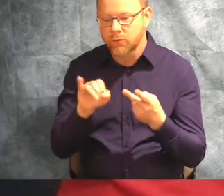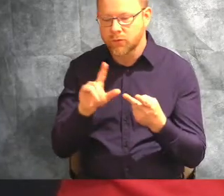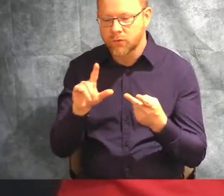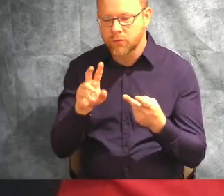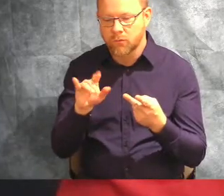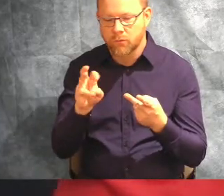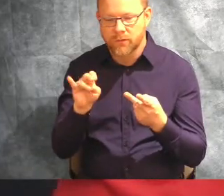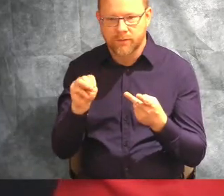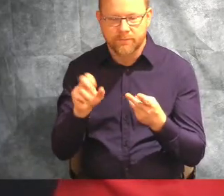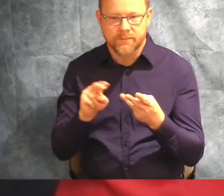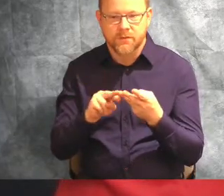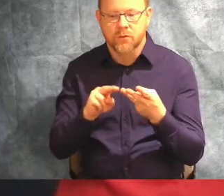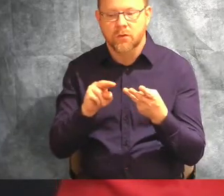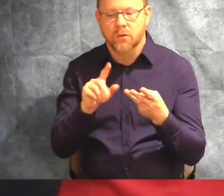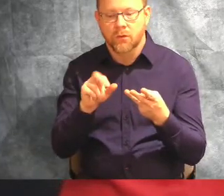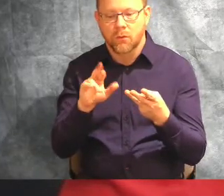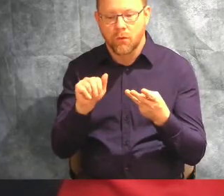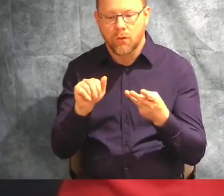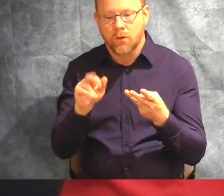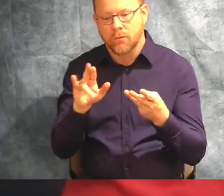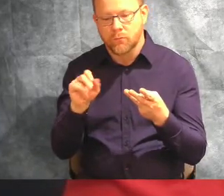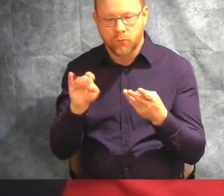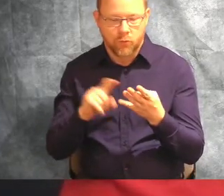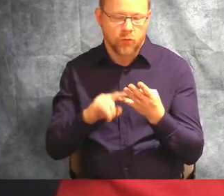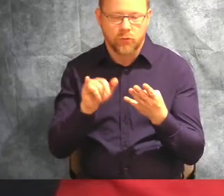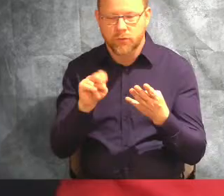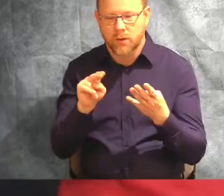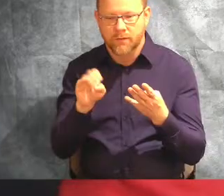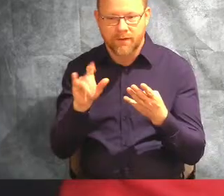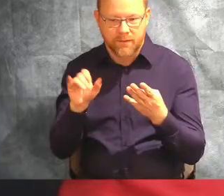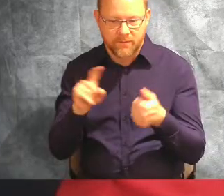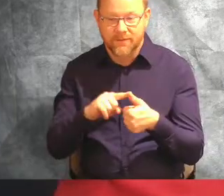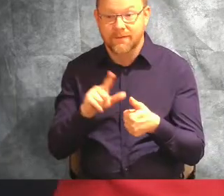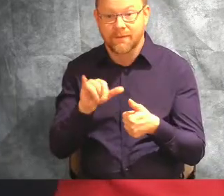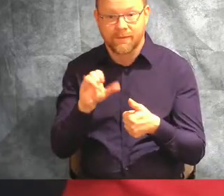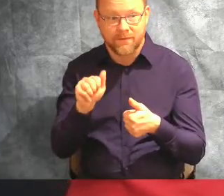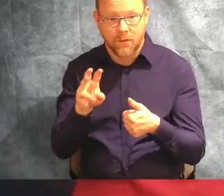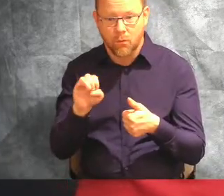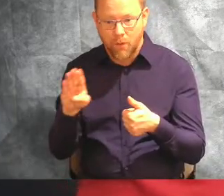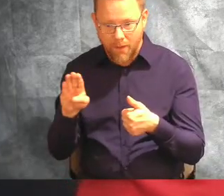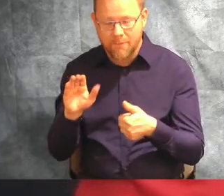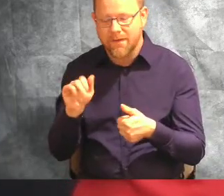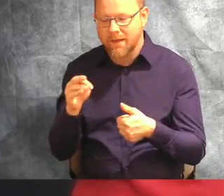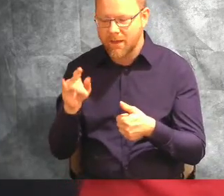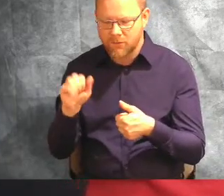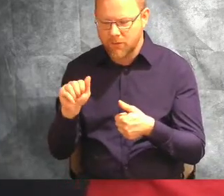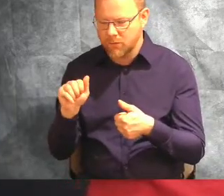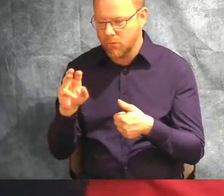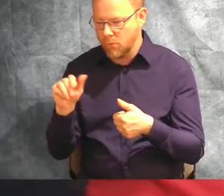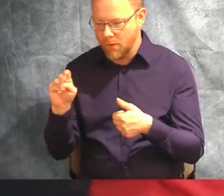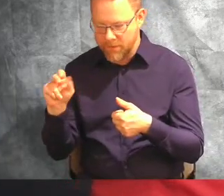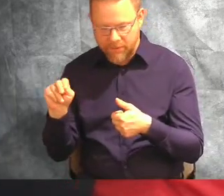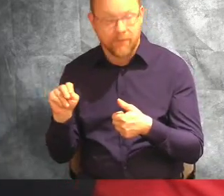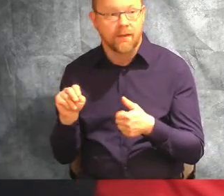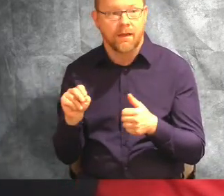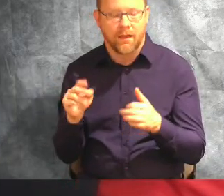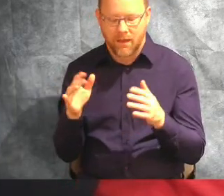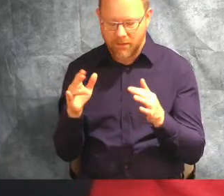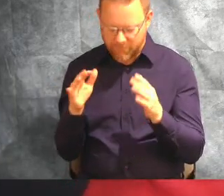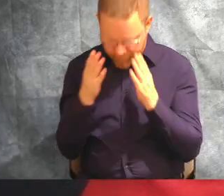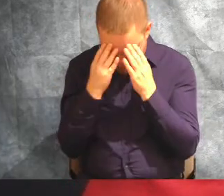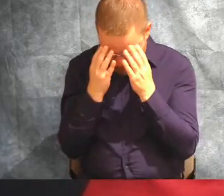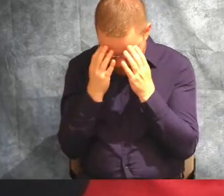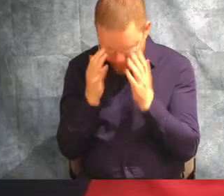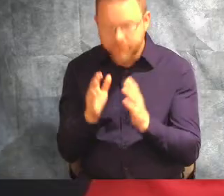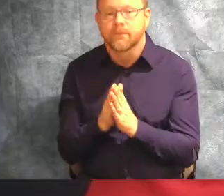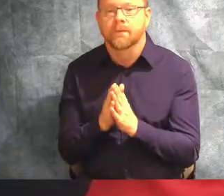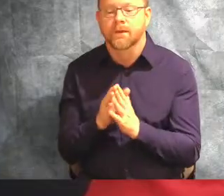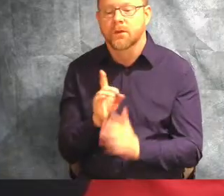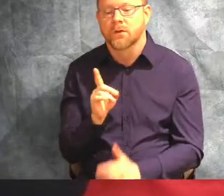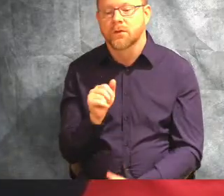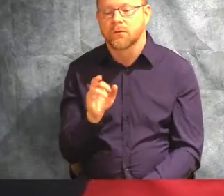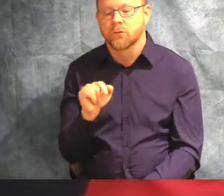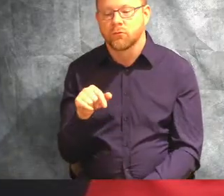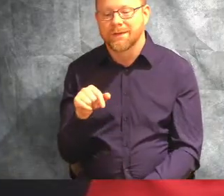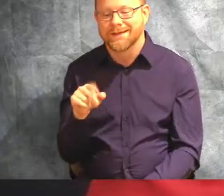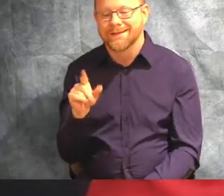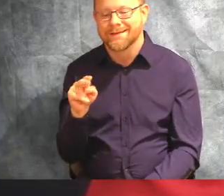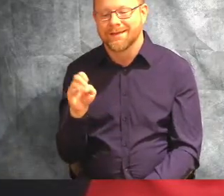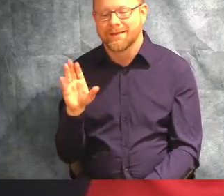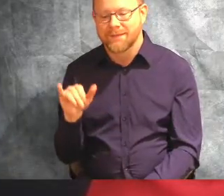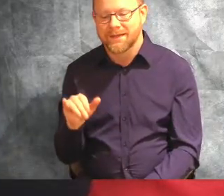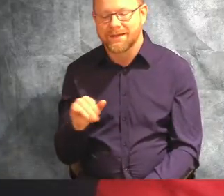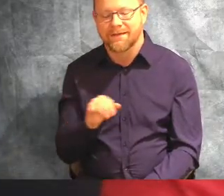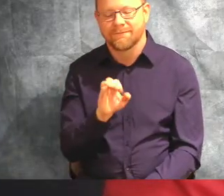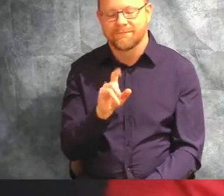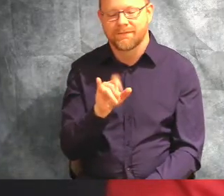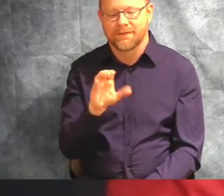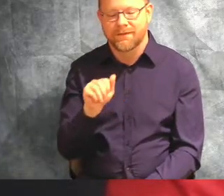Brunner, John Nelson, Lisa Webb, Angela Rahman, and also the Daryl Dansby and Felicia Bale. I